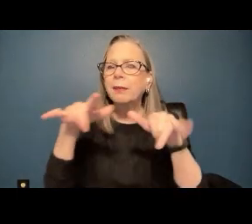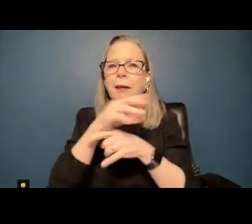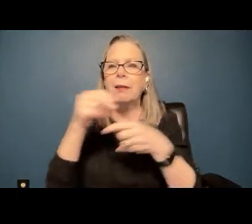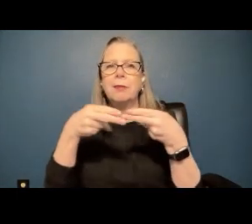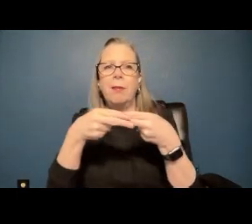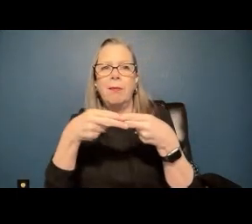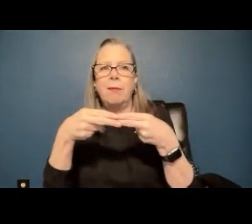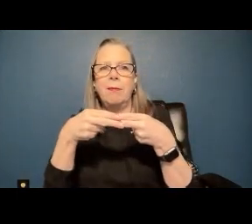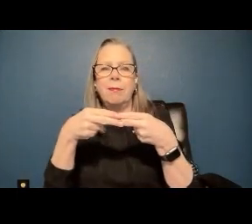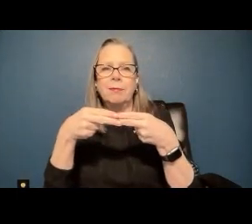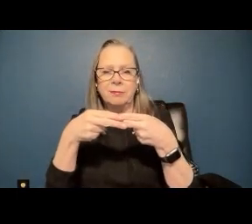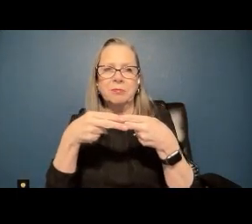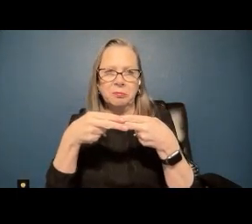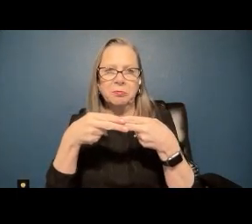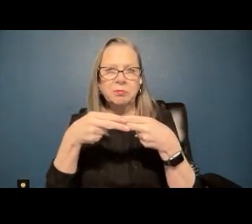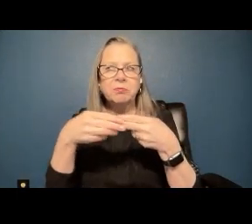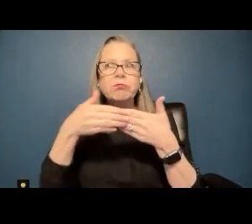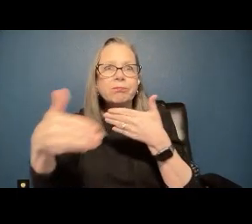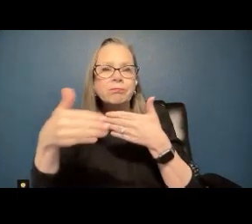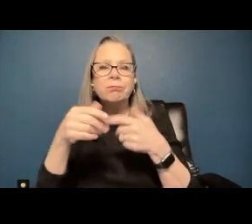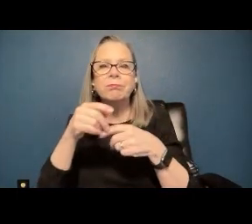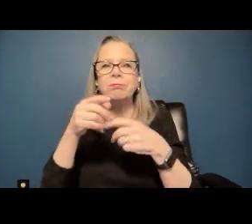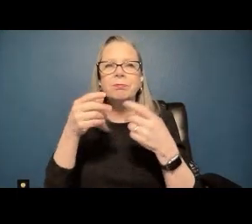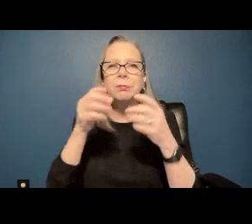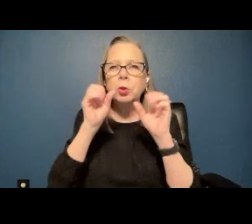case so when you're taking notes, you can focus on the big ideas.